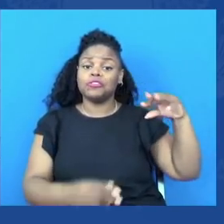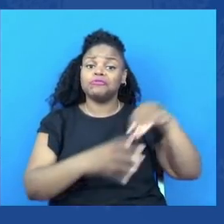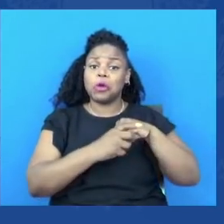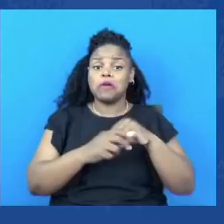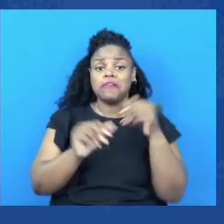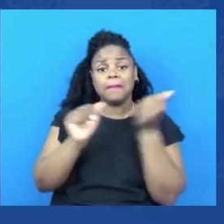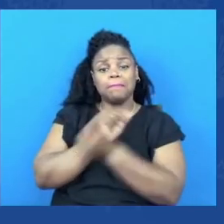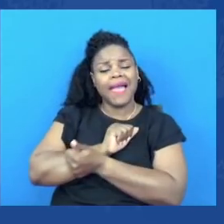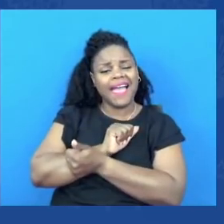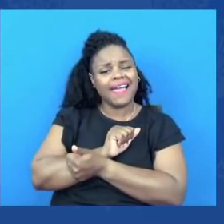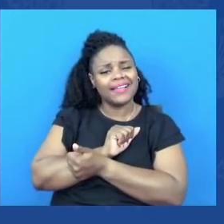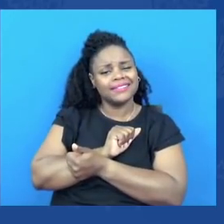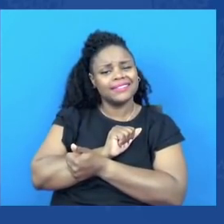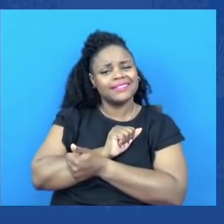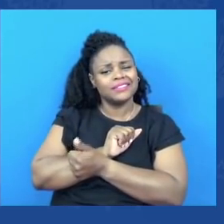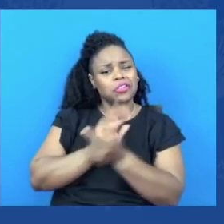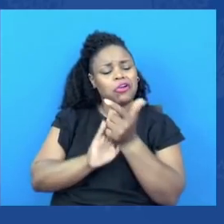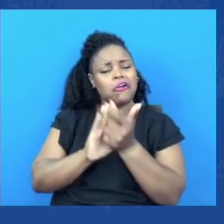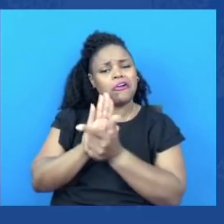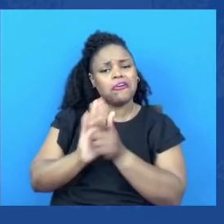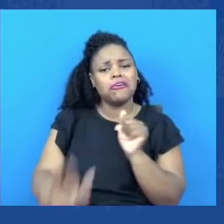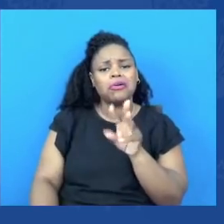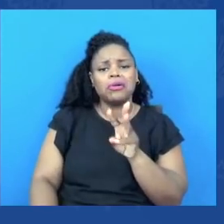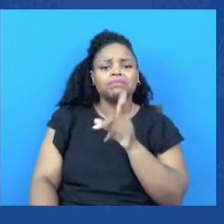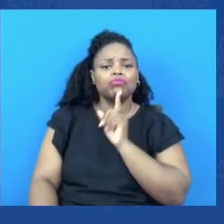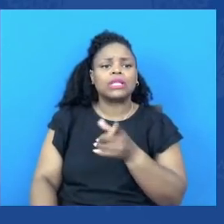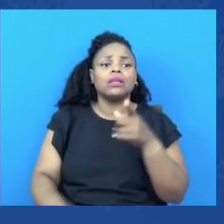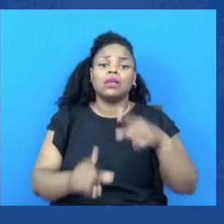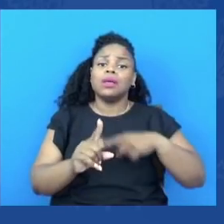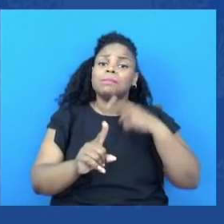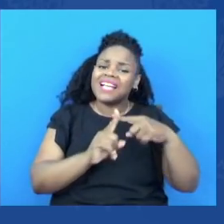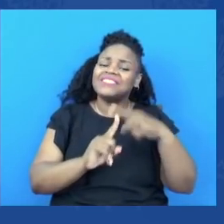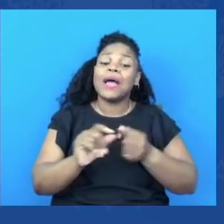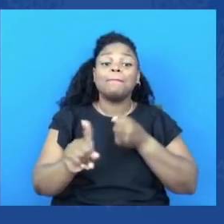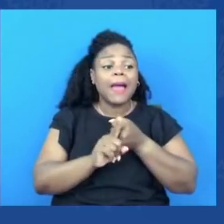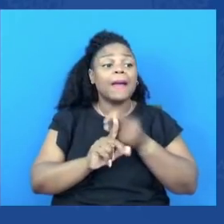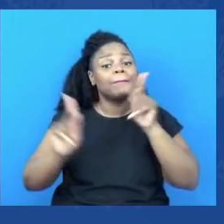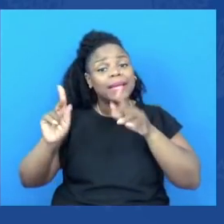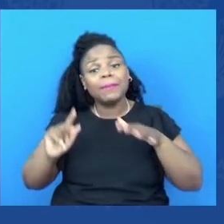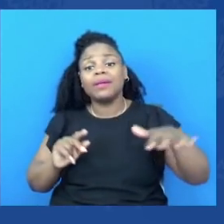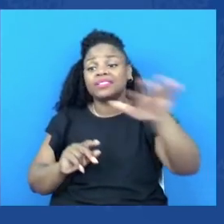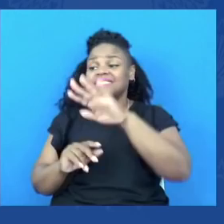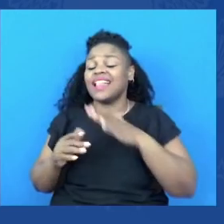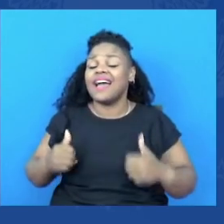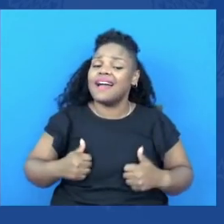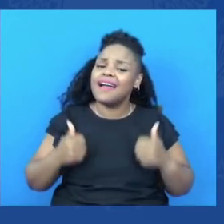and make a difference in people's lives. Thank you. May God bless you. May God protect our troops. Thank you.